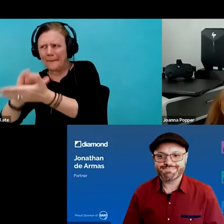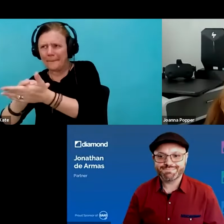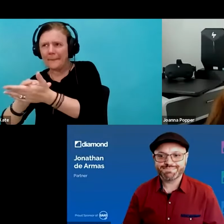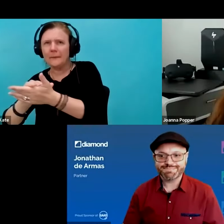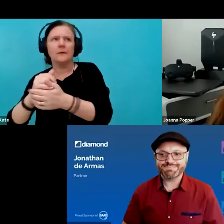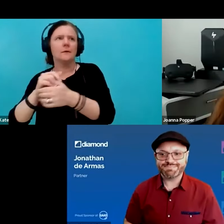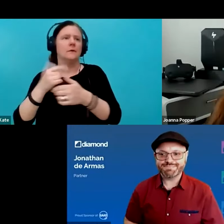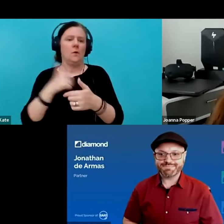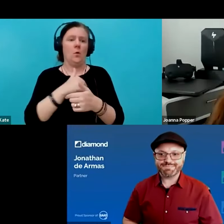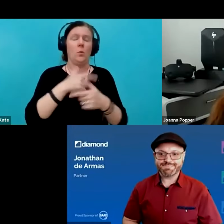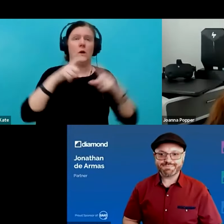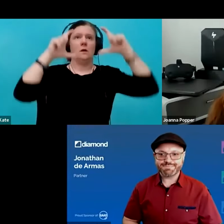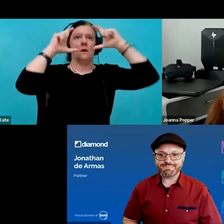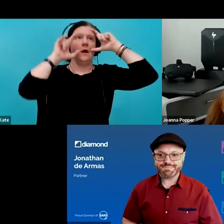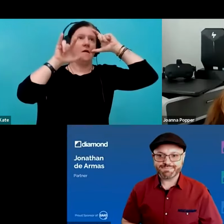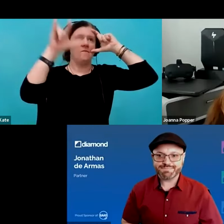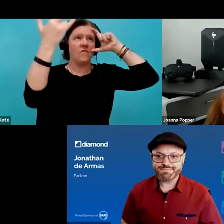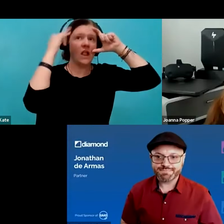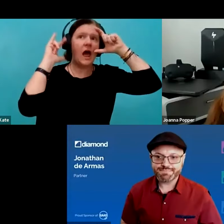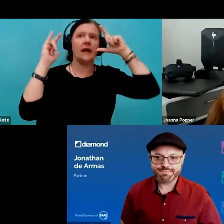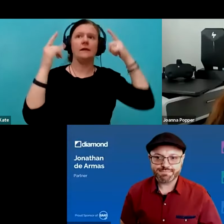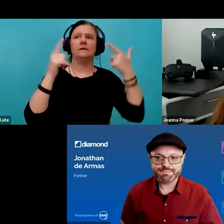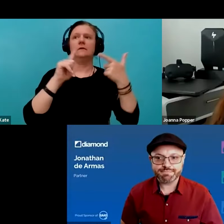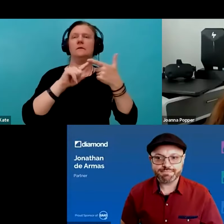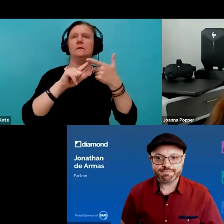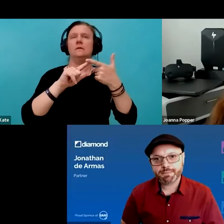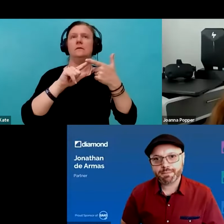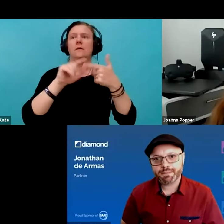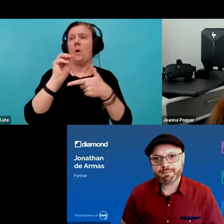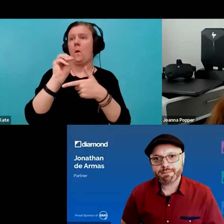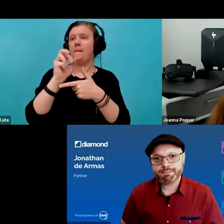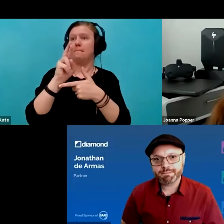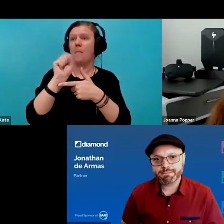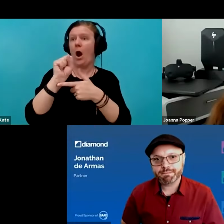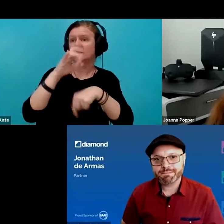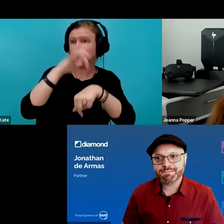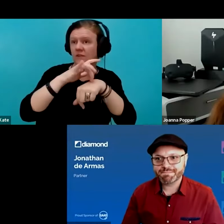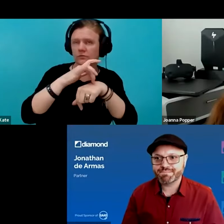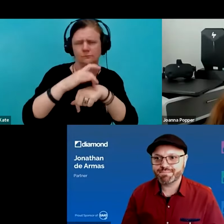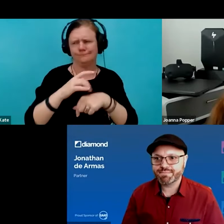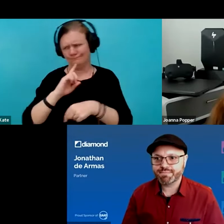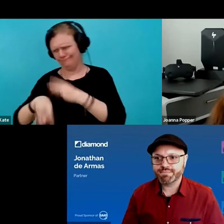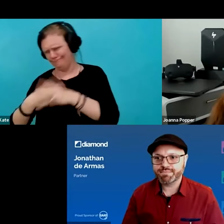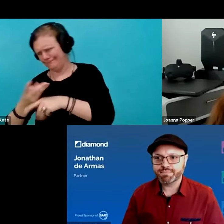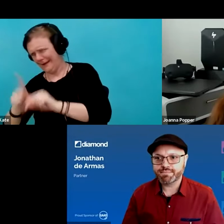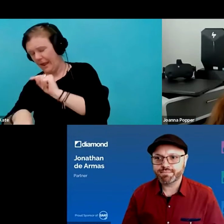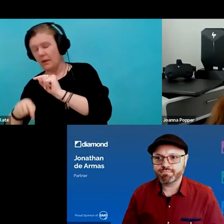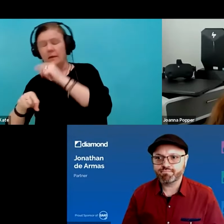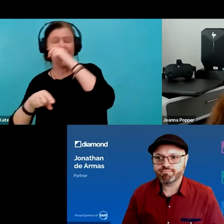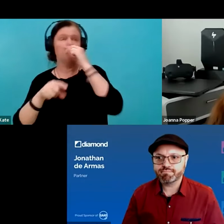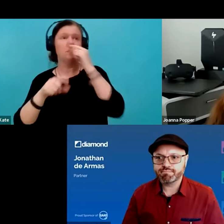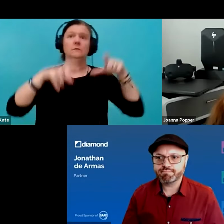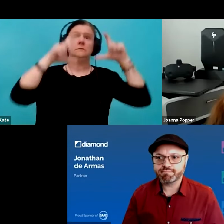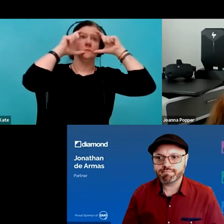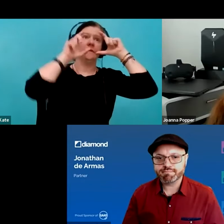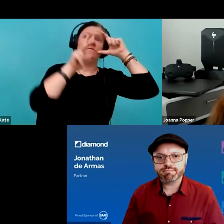we're flying. None of us can actually fly. We're going to Mars and of us can do that. And so, but but there's quite a few of the location based entertainment.